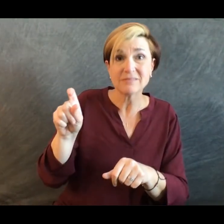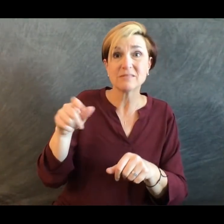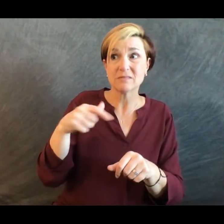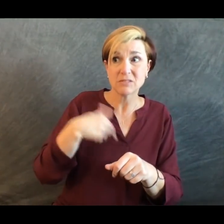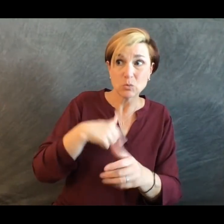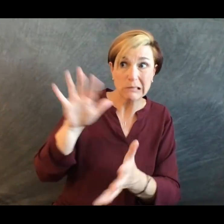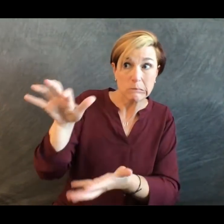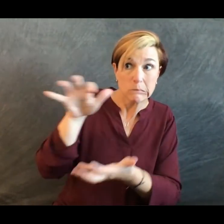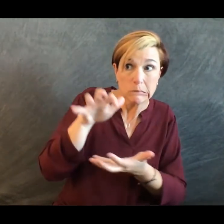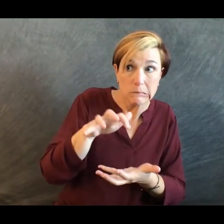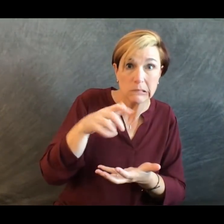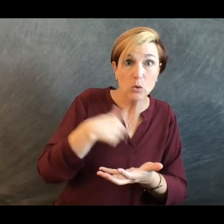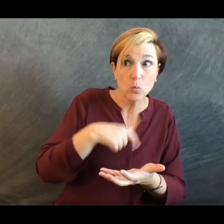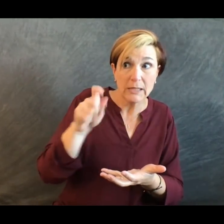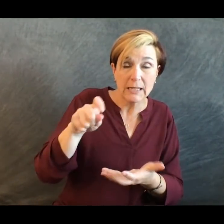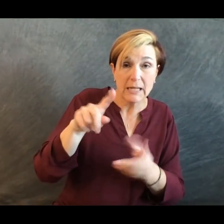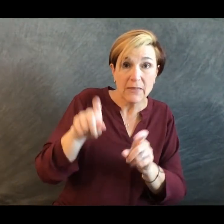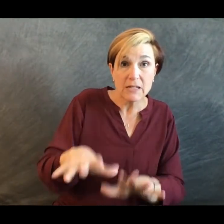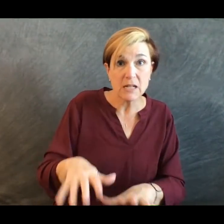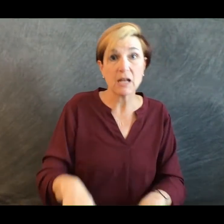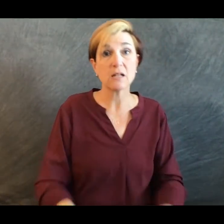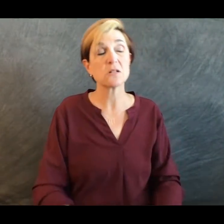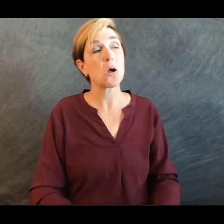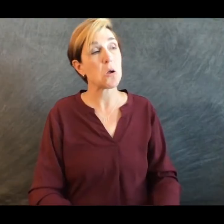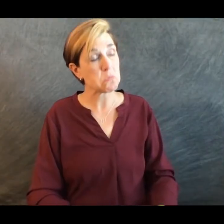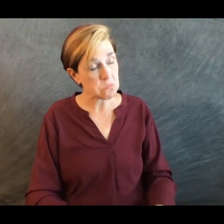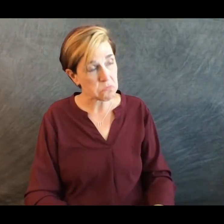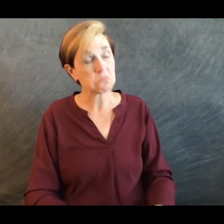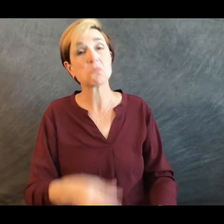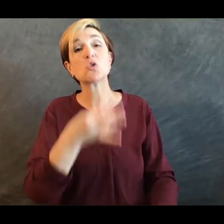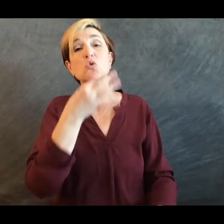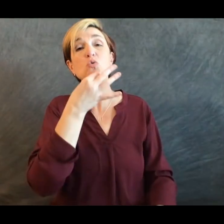tests and we're going to make that very soon we'll be in a position to make that